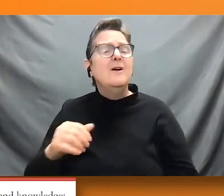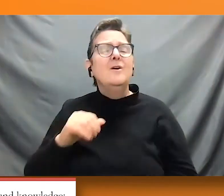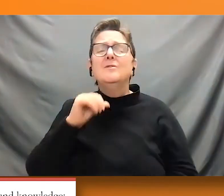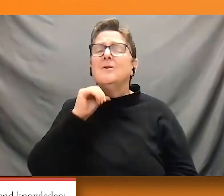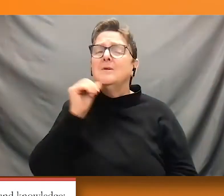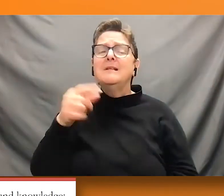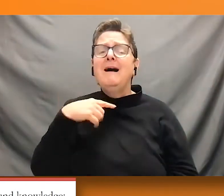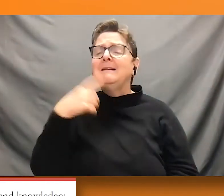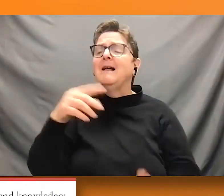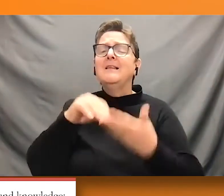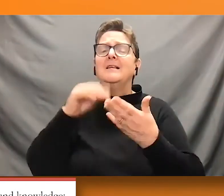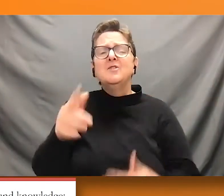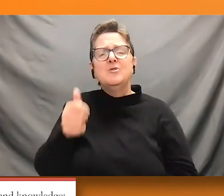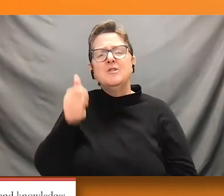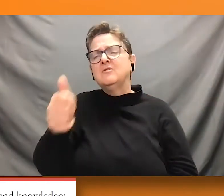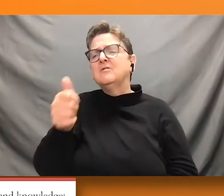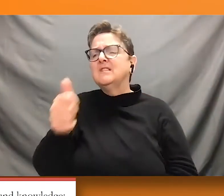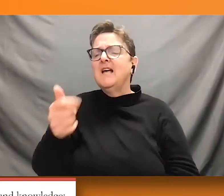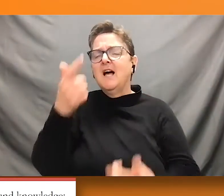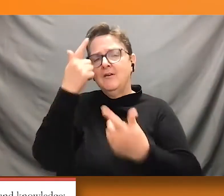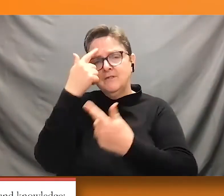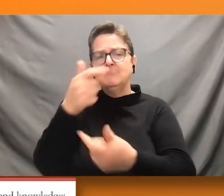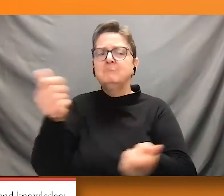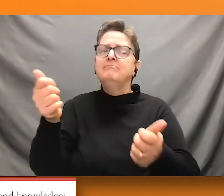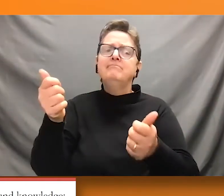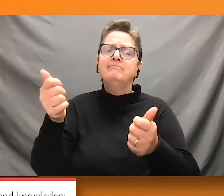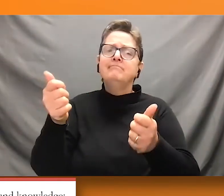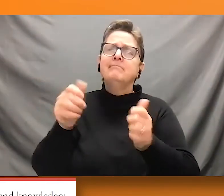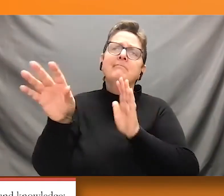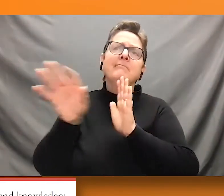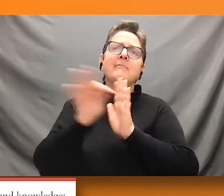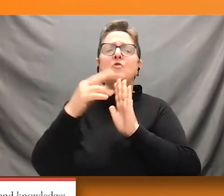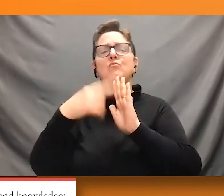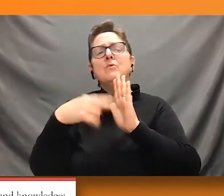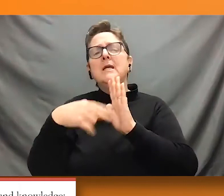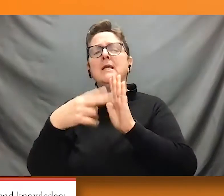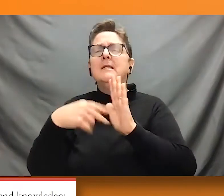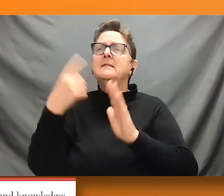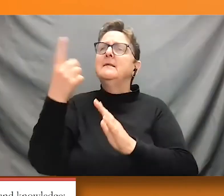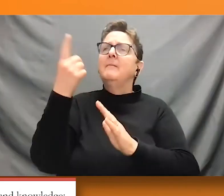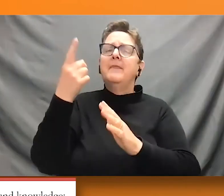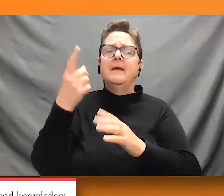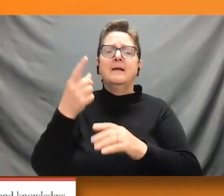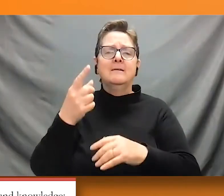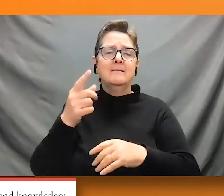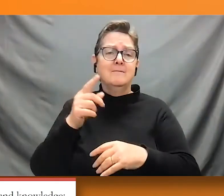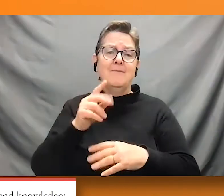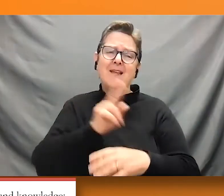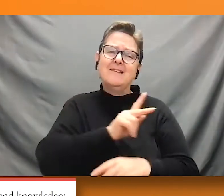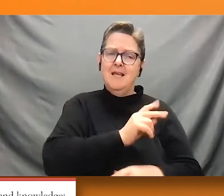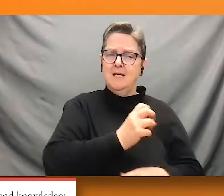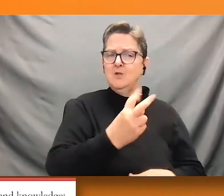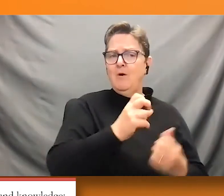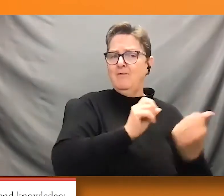So, this is not voluntary, independent reading. This is not what, you know, sustained silent reading